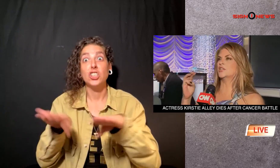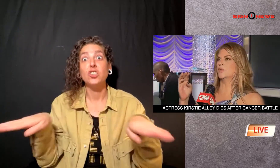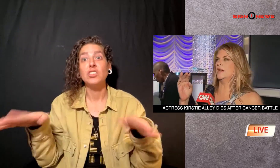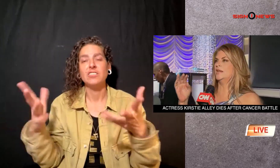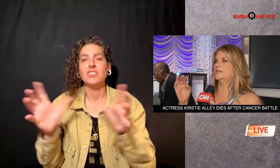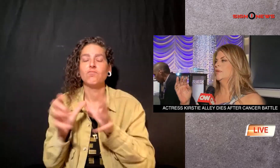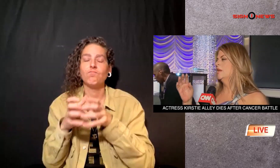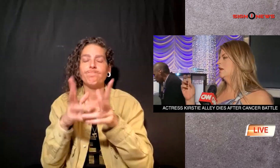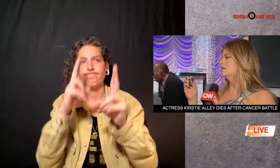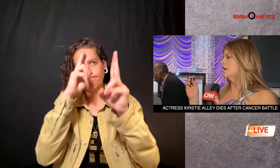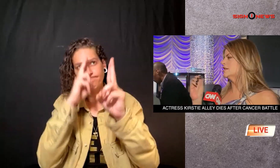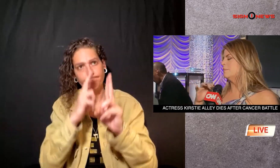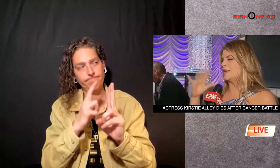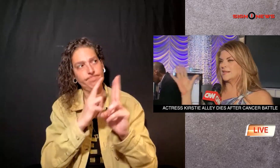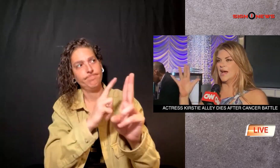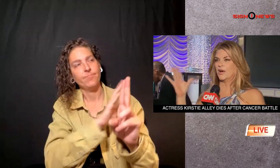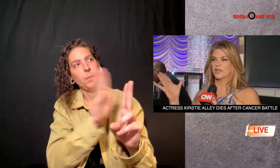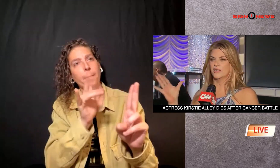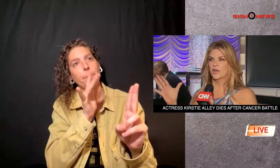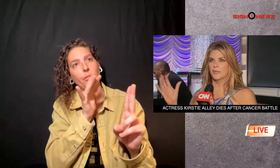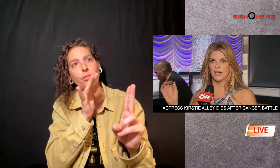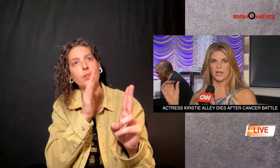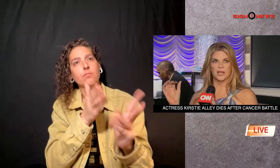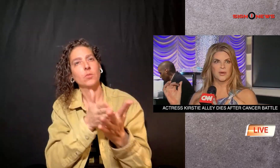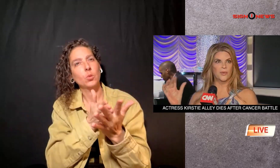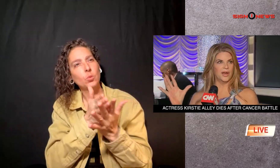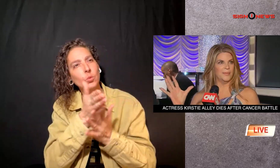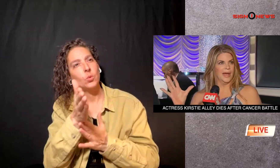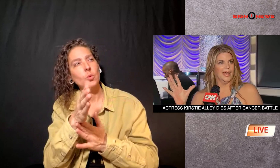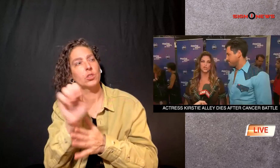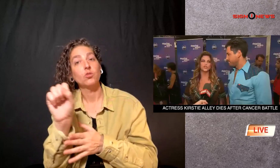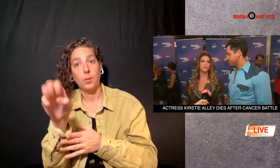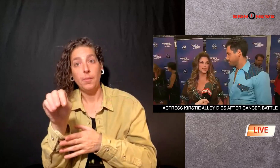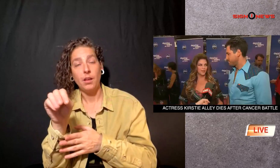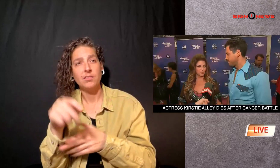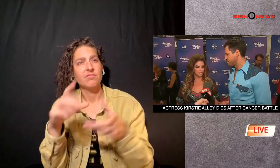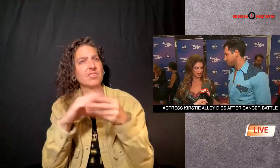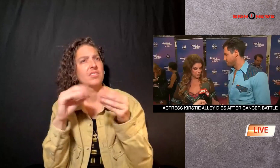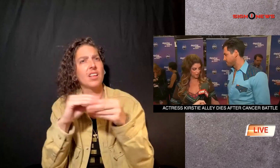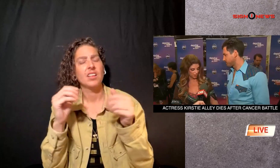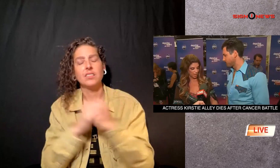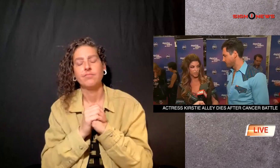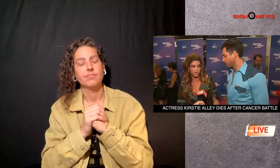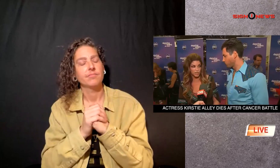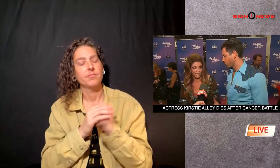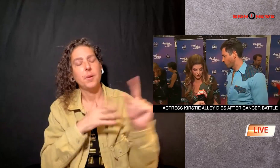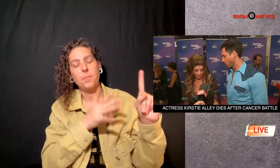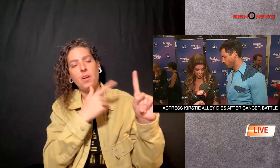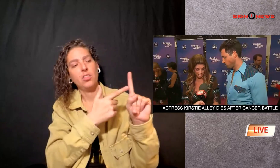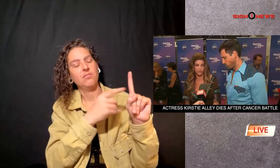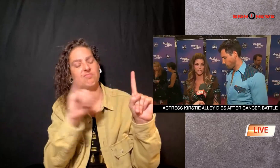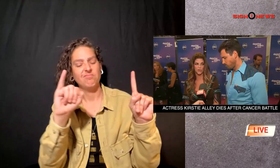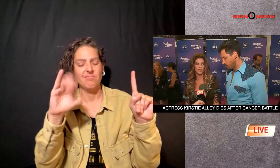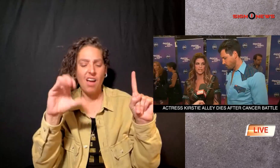Alley's children paid tribute to their mother on social media saying as iconic as she was